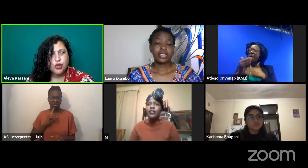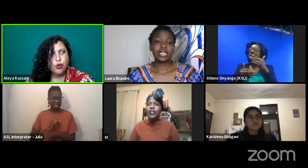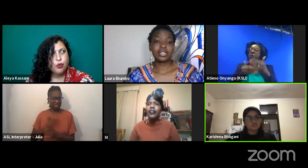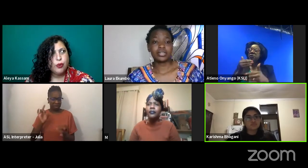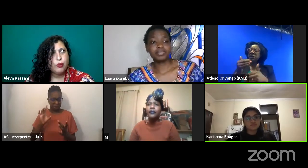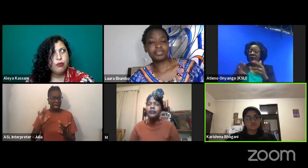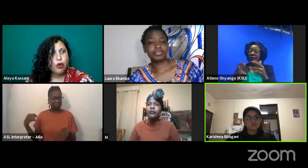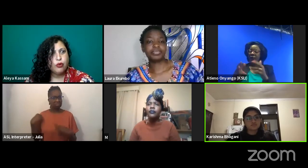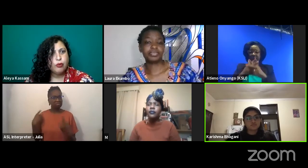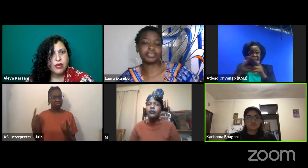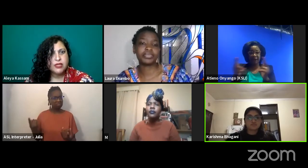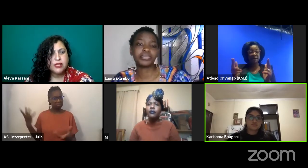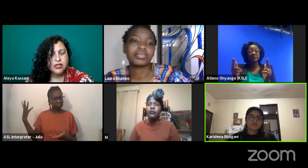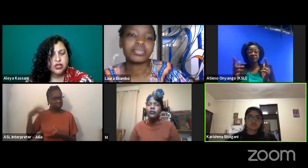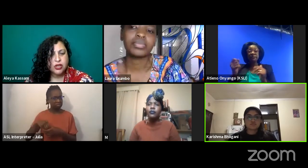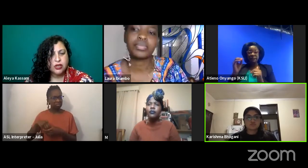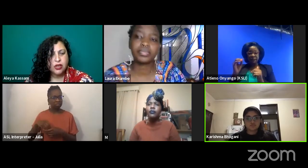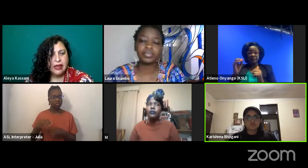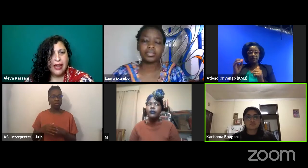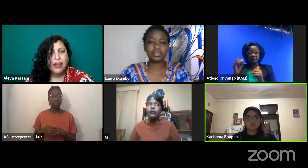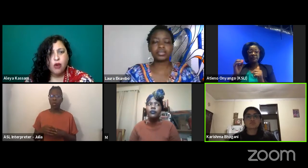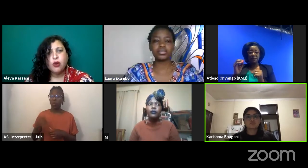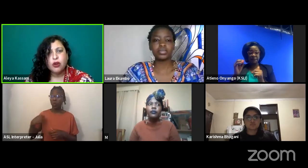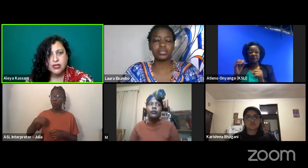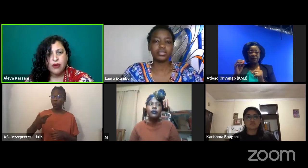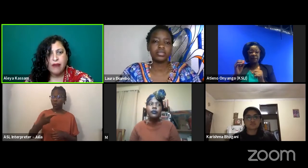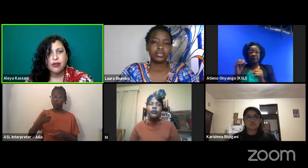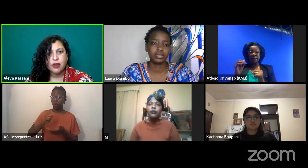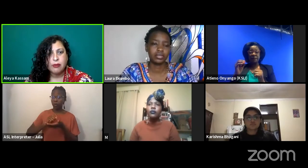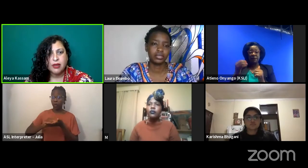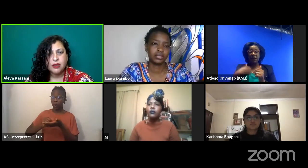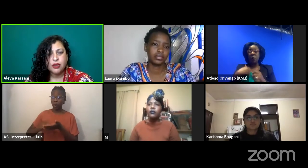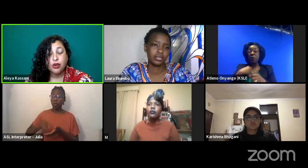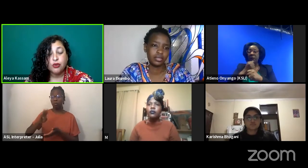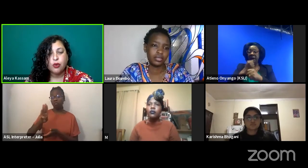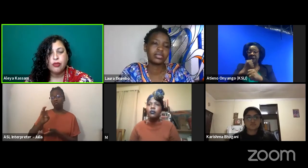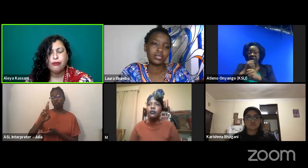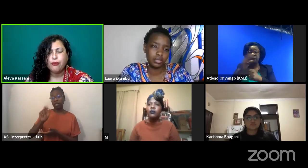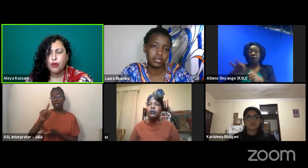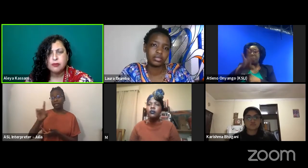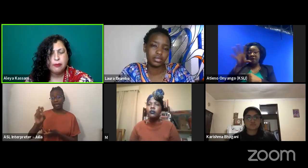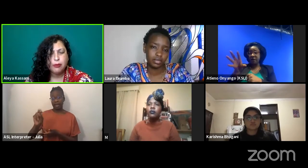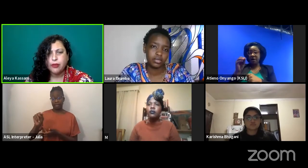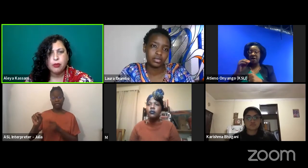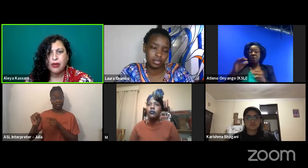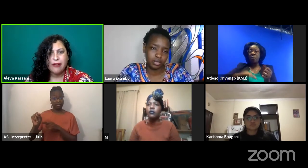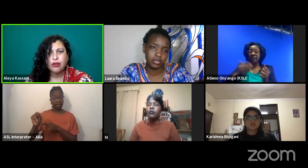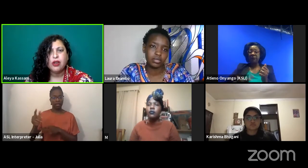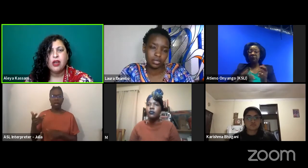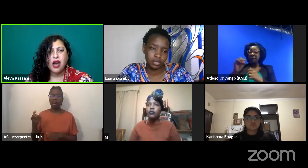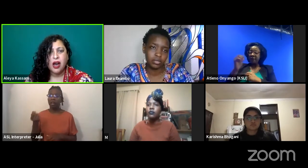So we wrote the Brazen Edition and our work is for African women. So the first people that we will ever